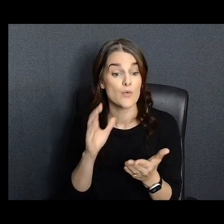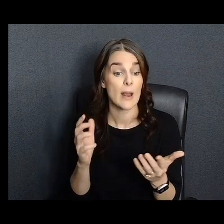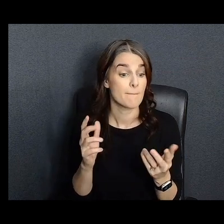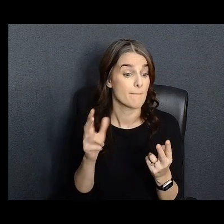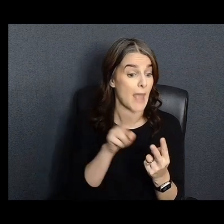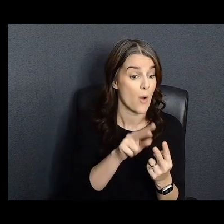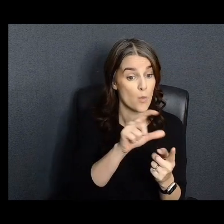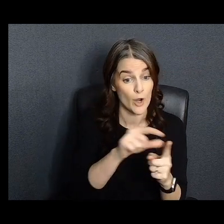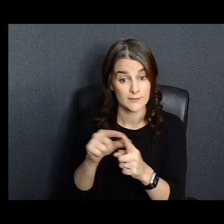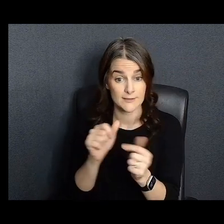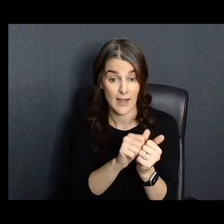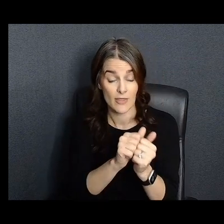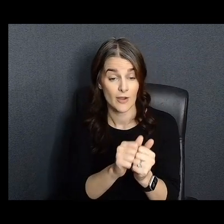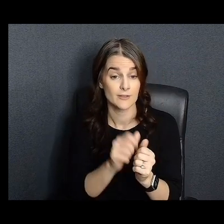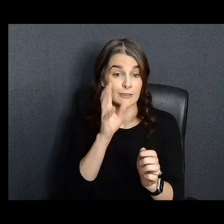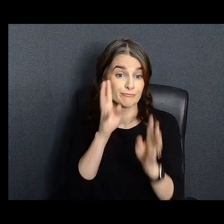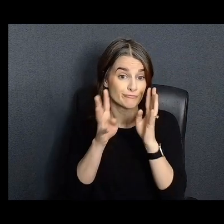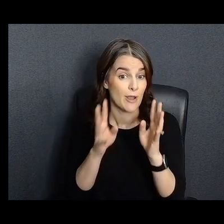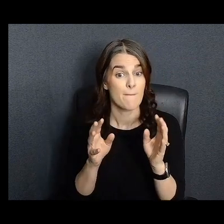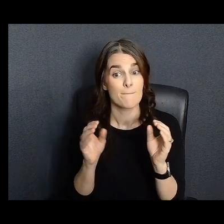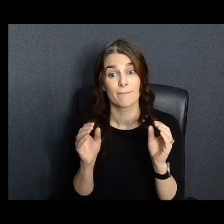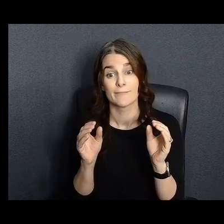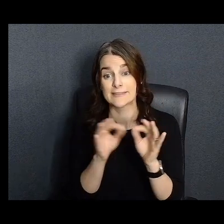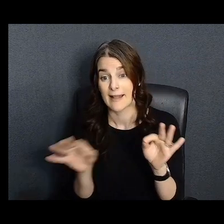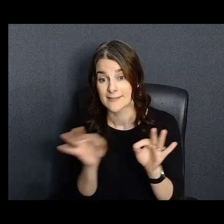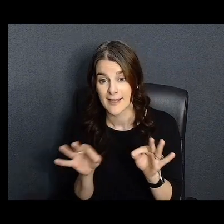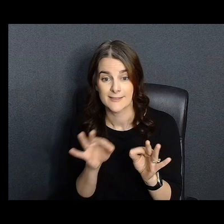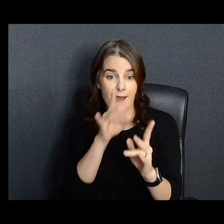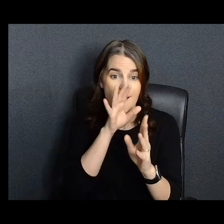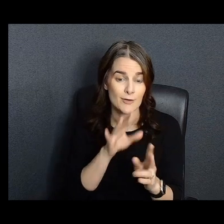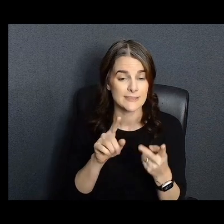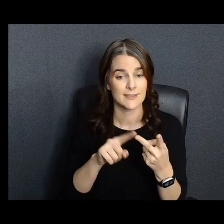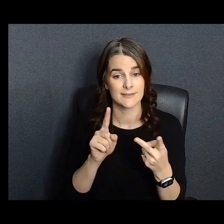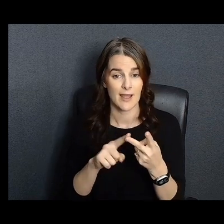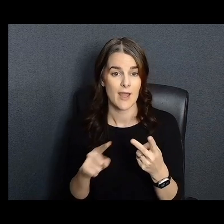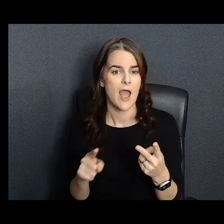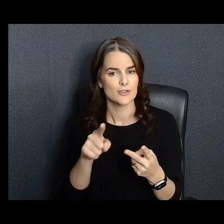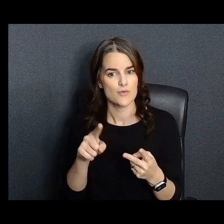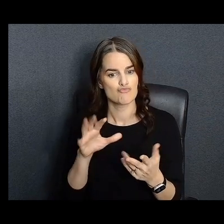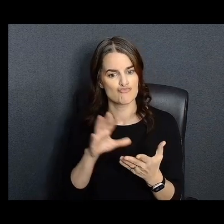and utterances as you gain more words, get more practice, and get more familiar with your system.